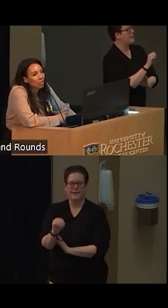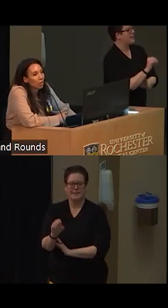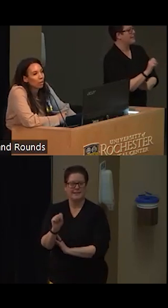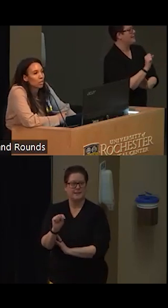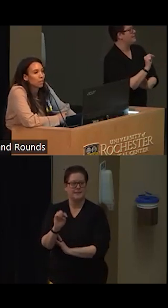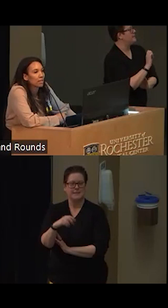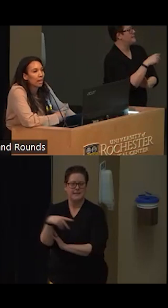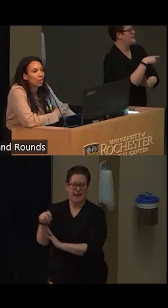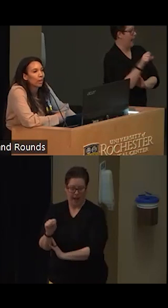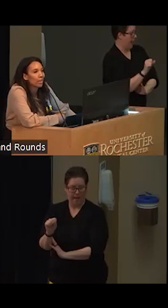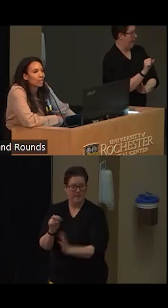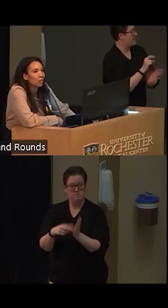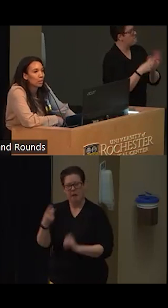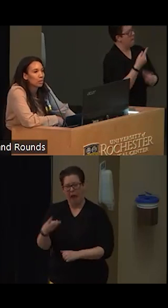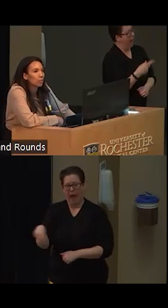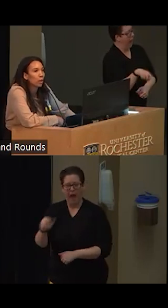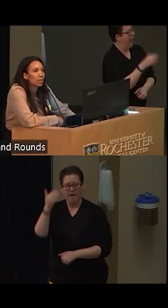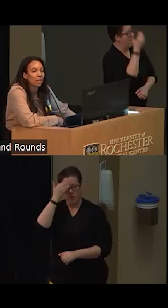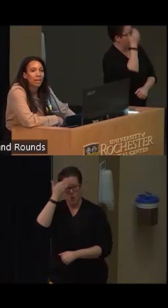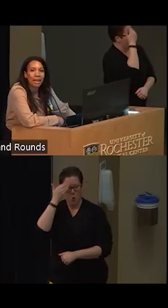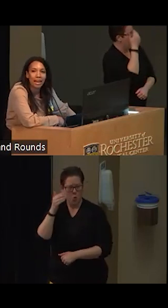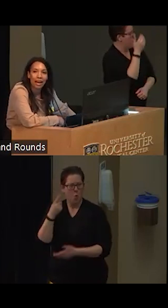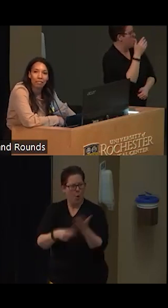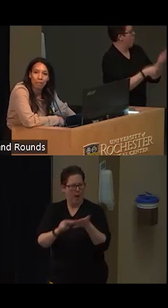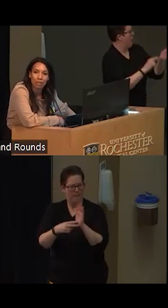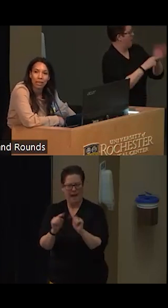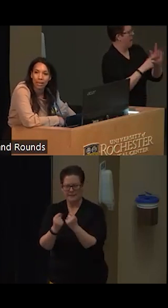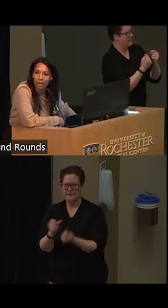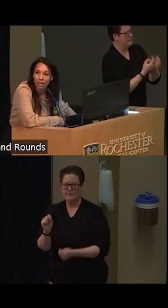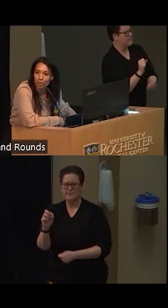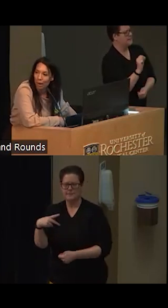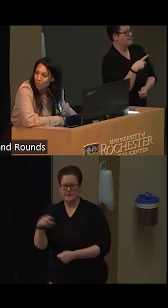half of our participants had an awareness of what team steps was and half of them didn't so that